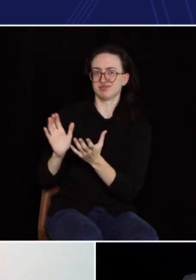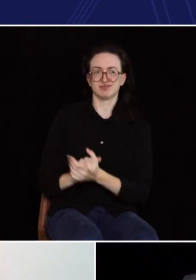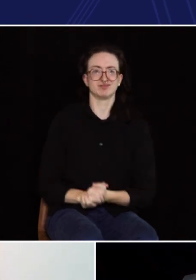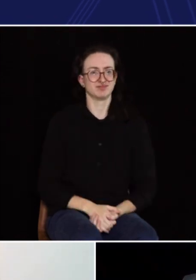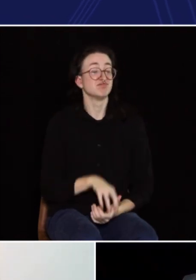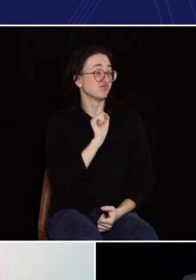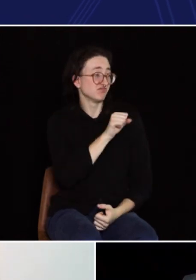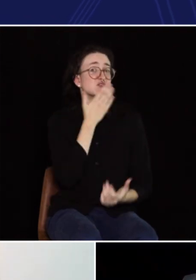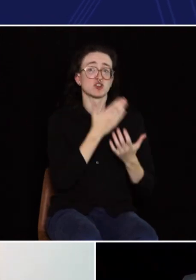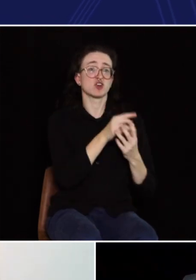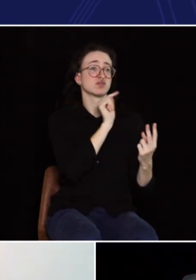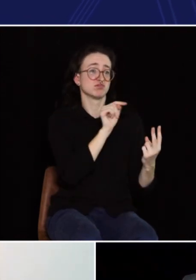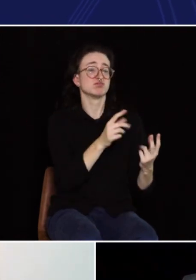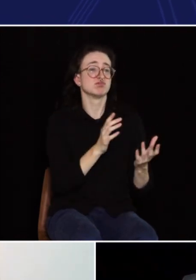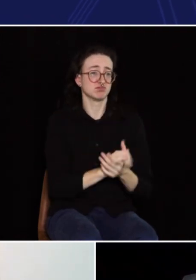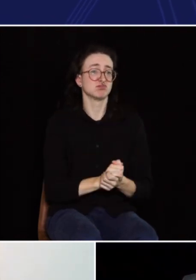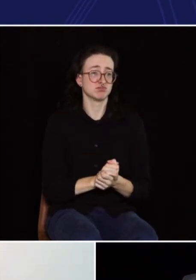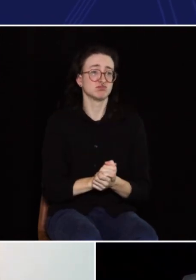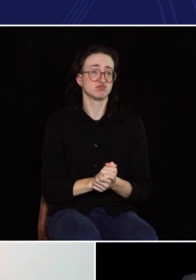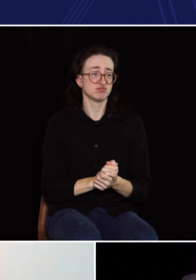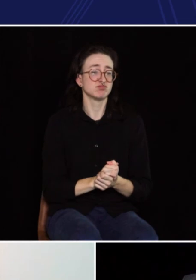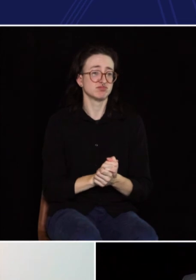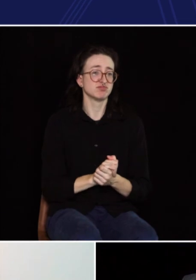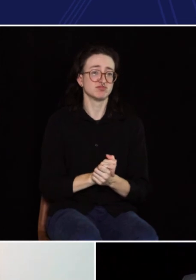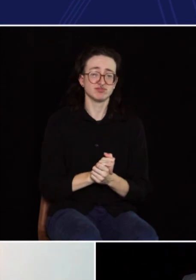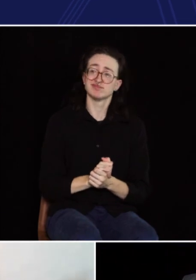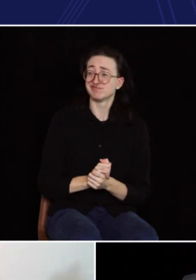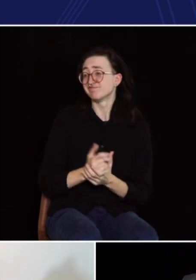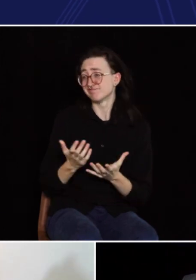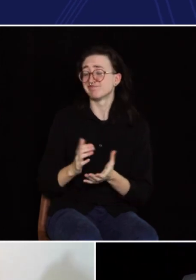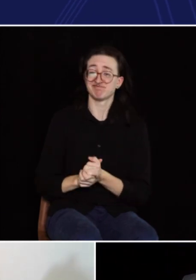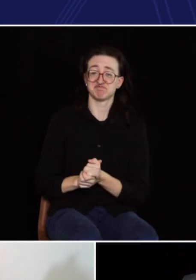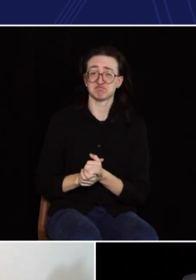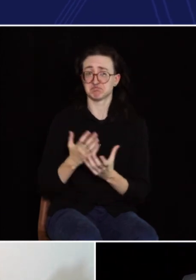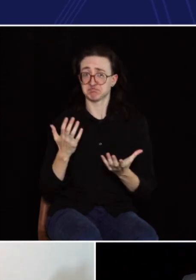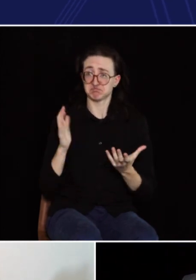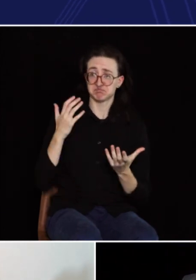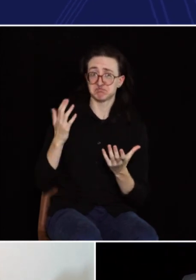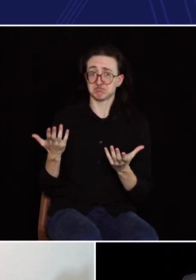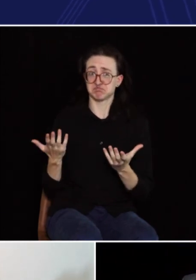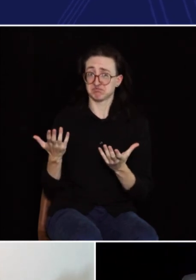[DR. CHIANG:] Yes. Yes, that's a good takeaway.